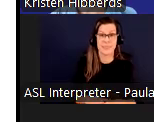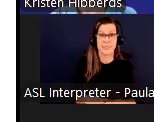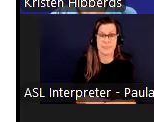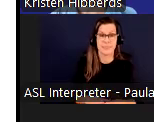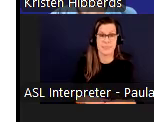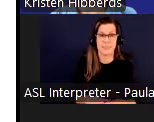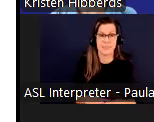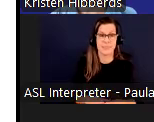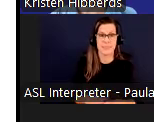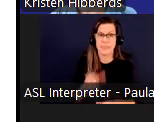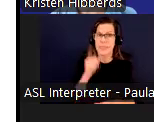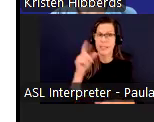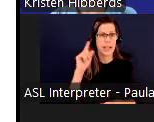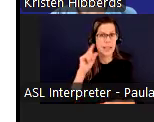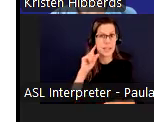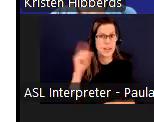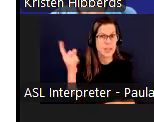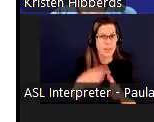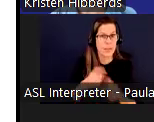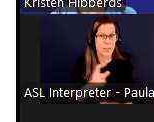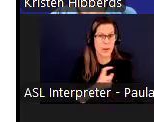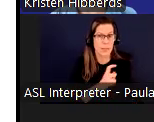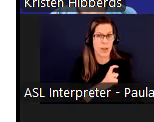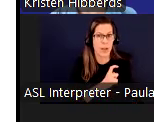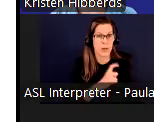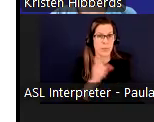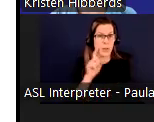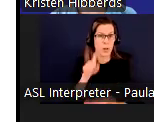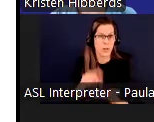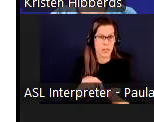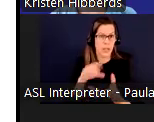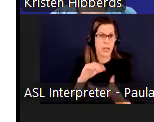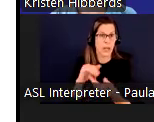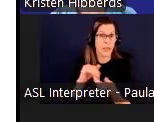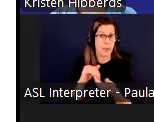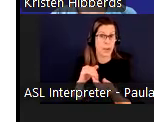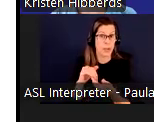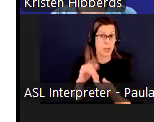Didn't hear anything for your law enforcement notification and